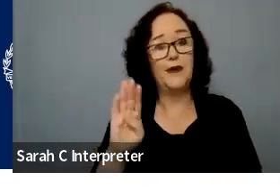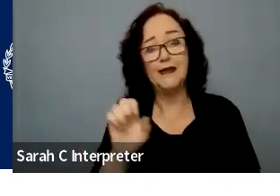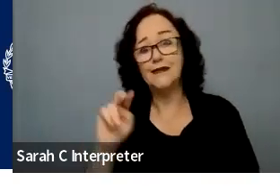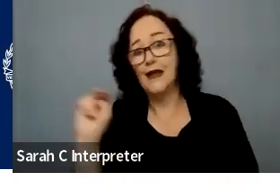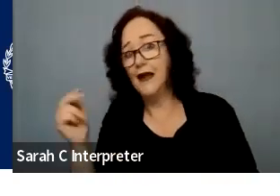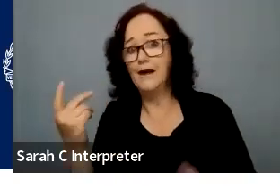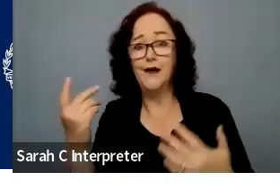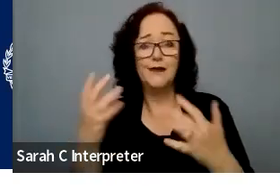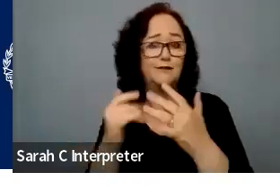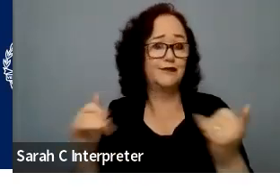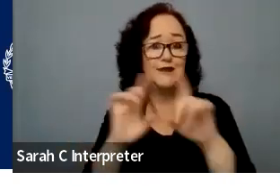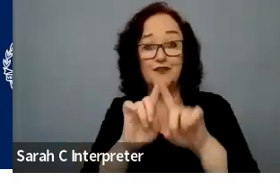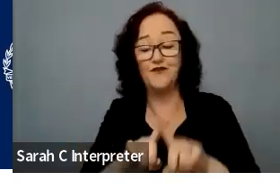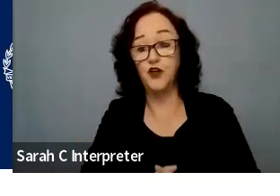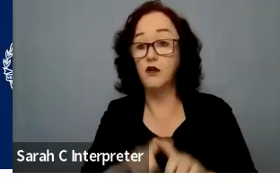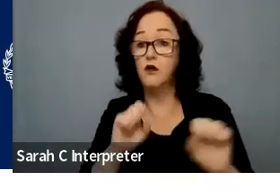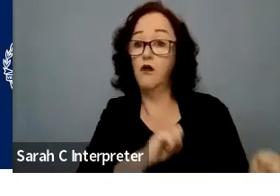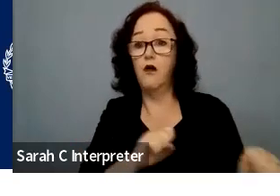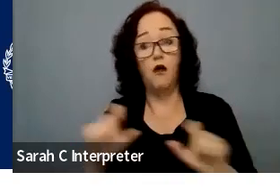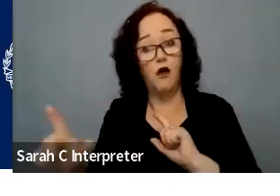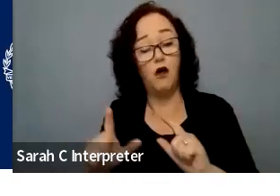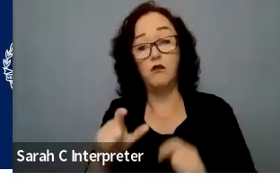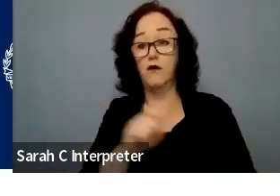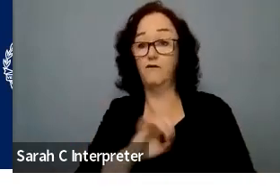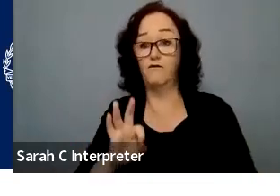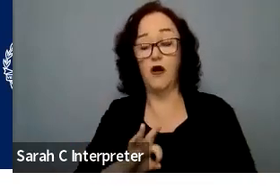and publish research just like any other institution and to teach and provide service.